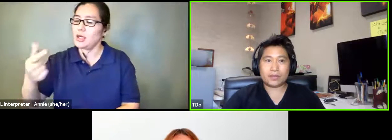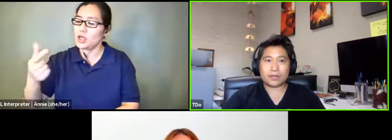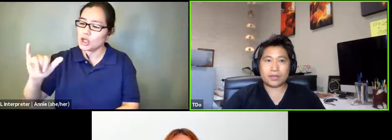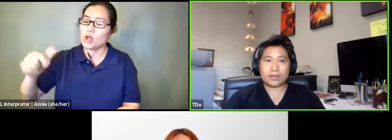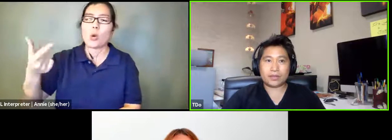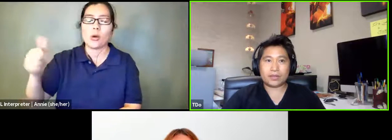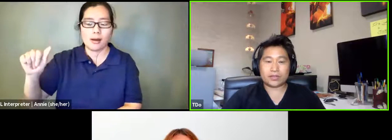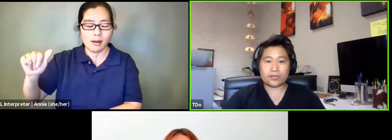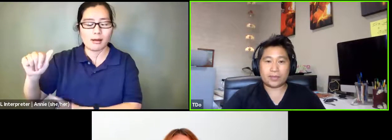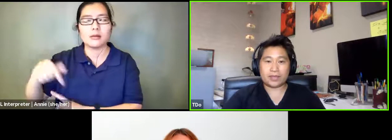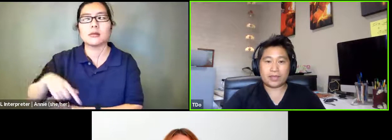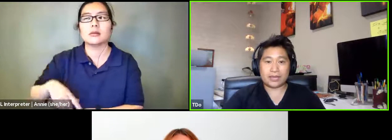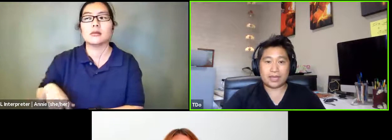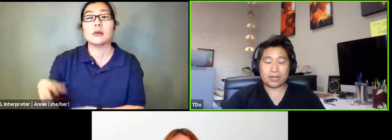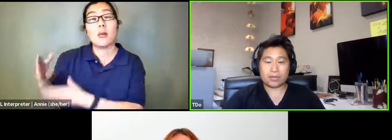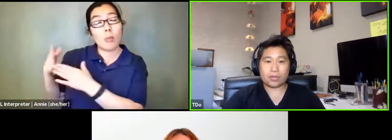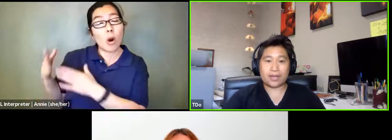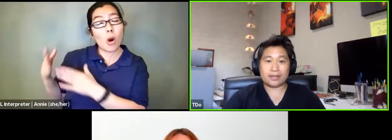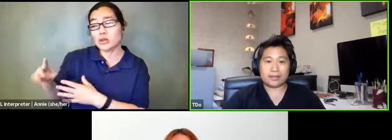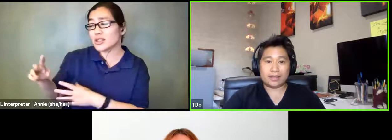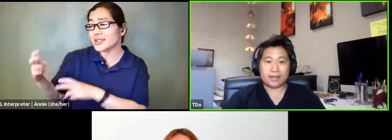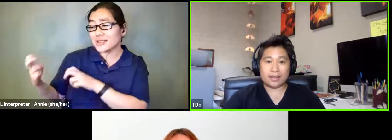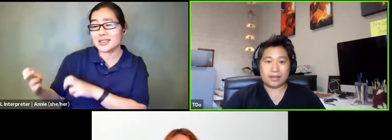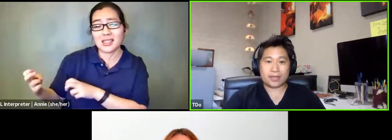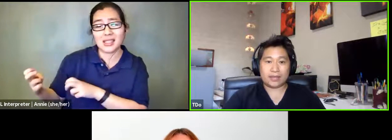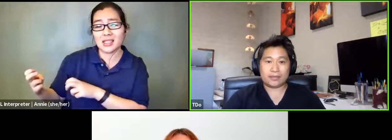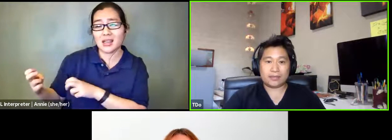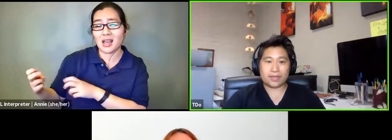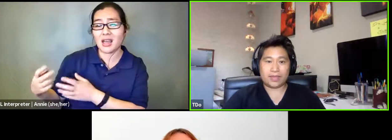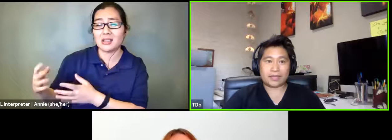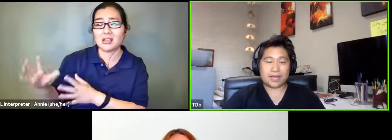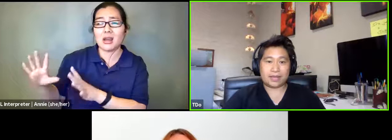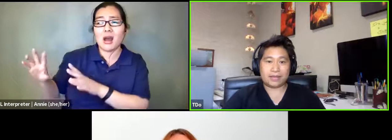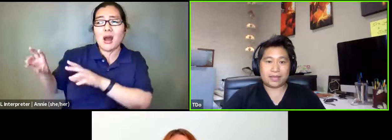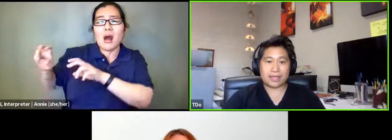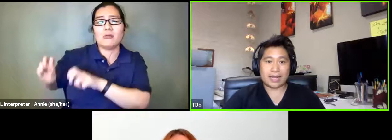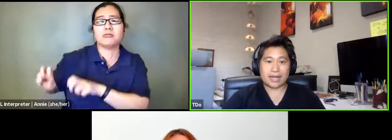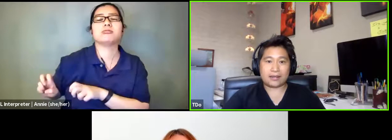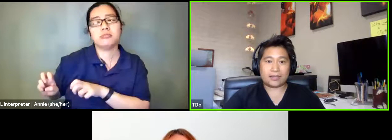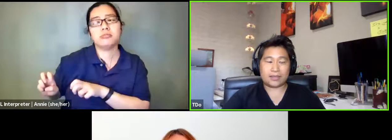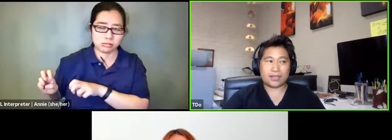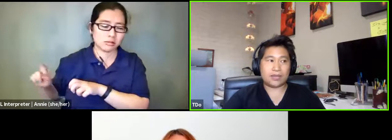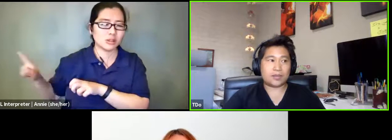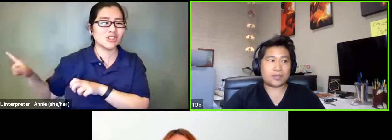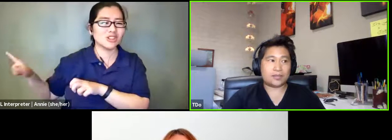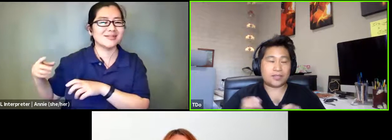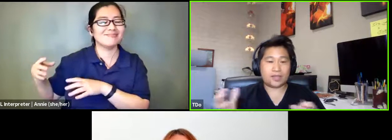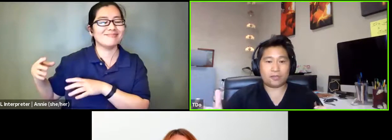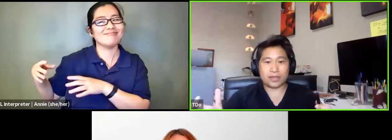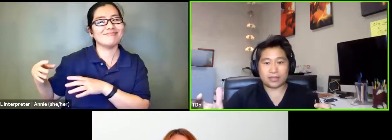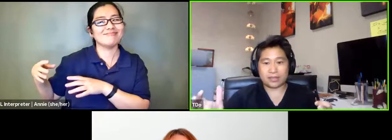been a good resource for me and taking the weight and anxiety I have. She gives me a safe place to